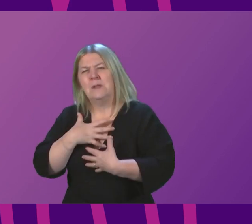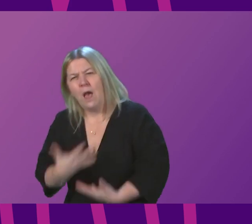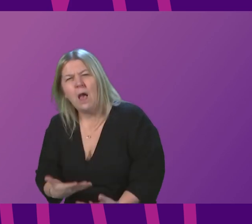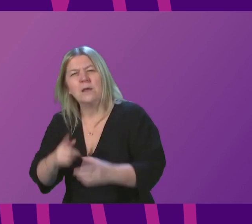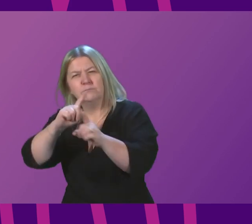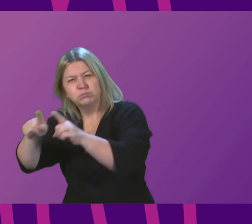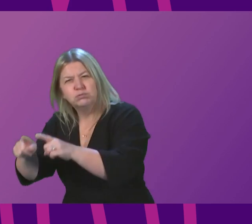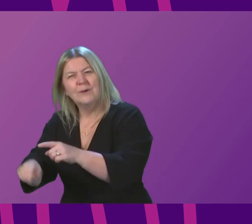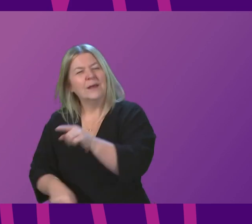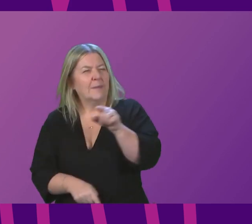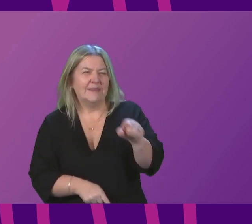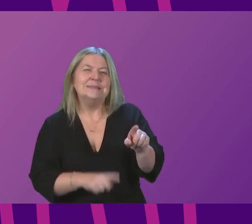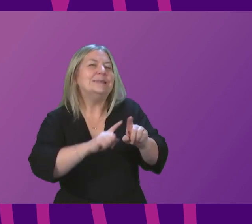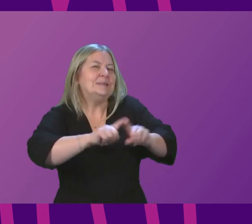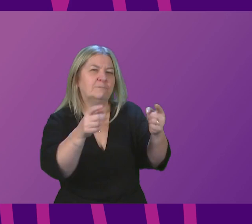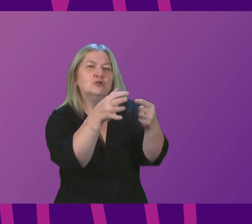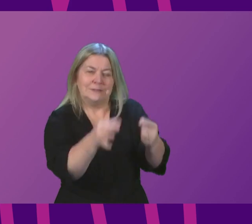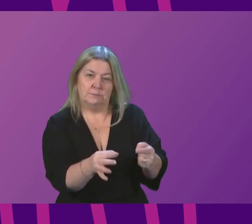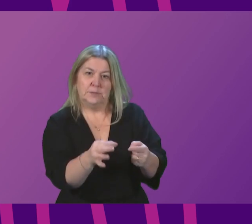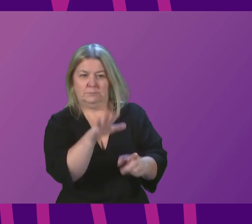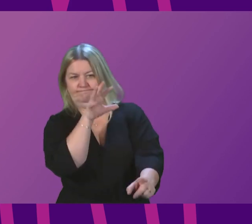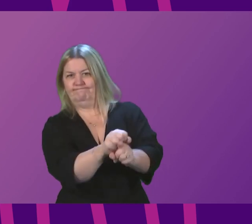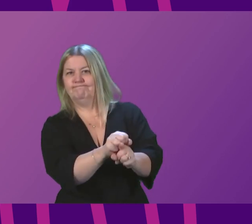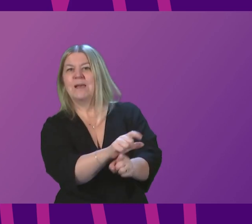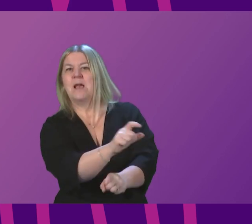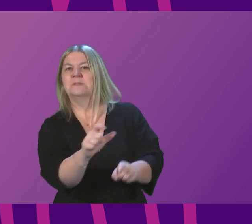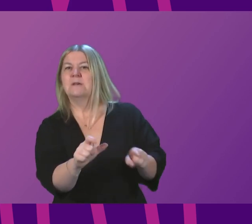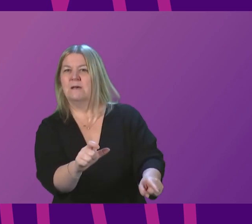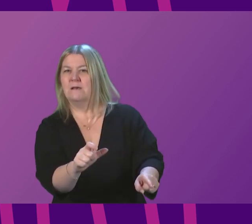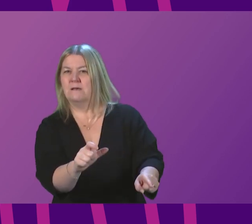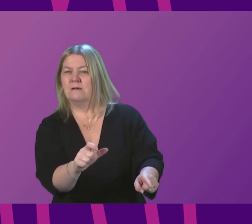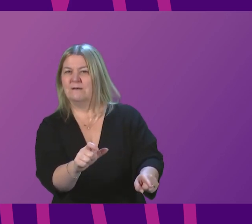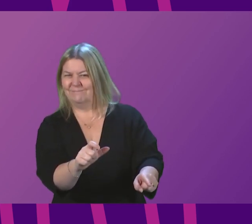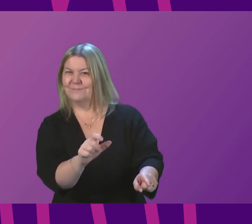That widens the ability of primary care to get people who might have cancer into that